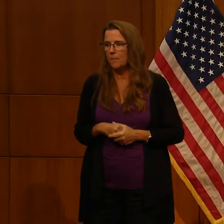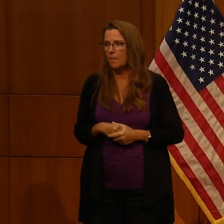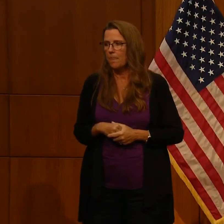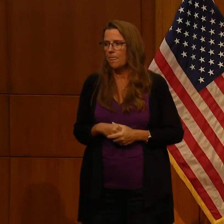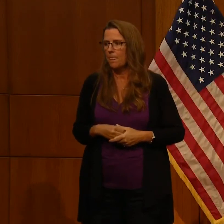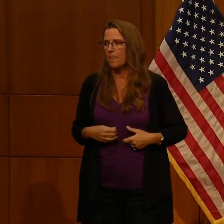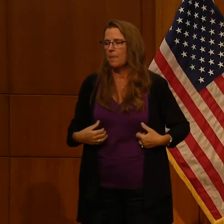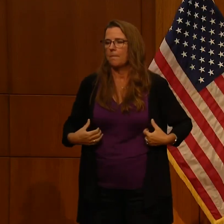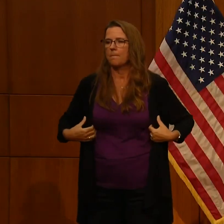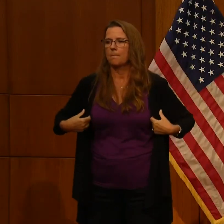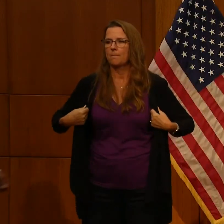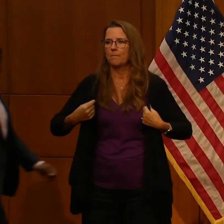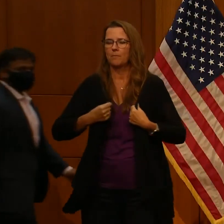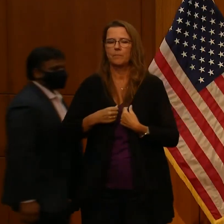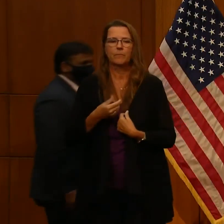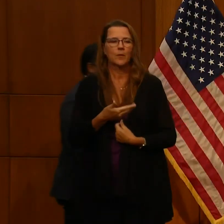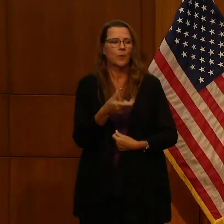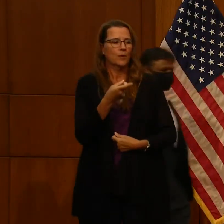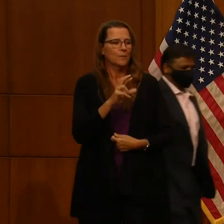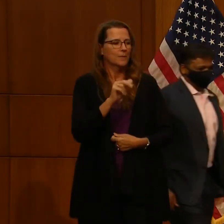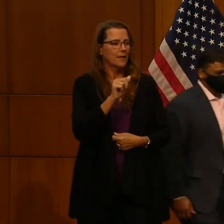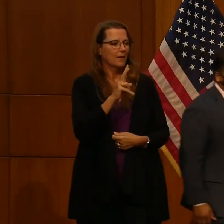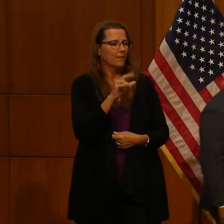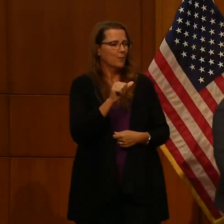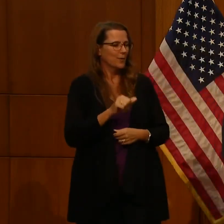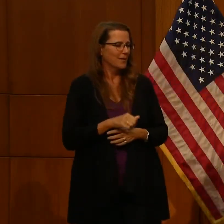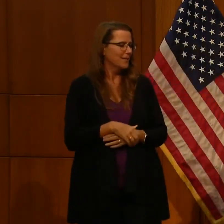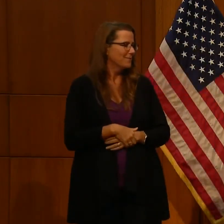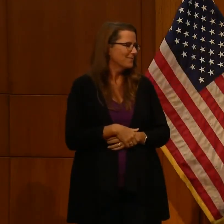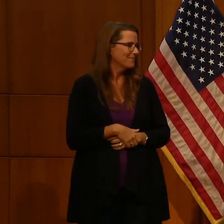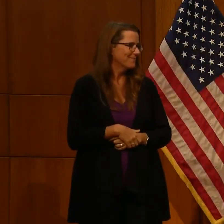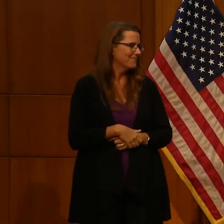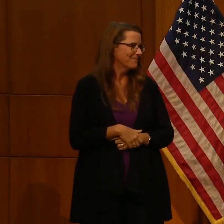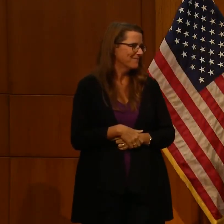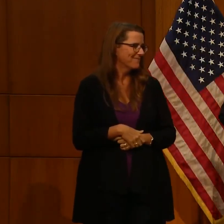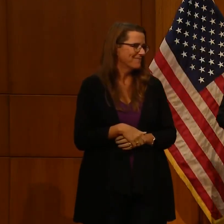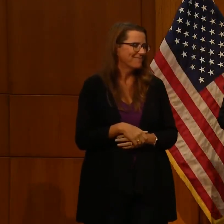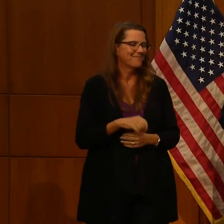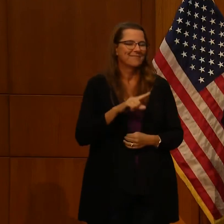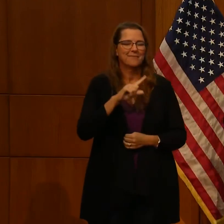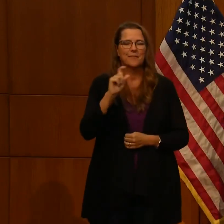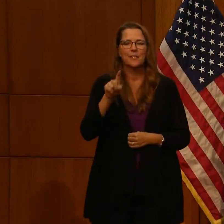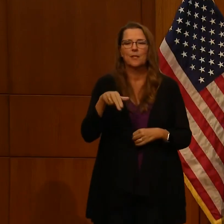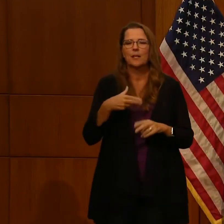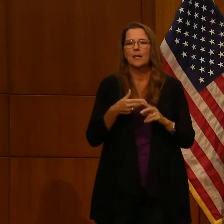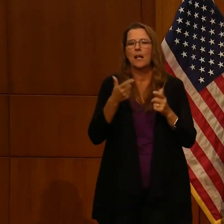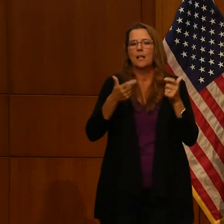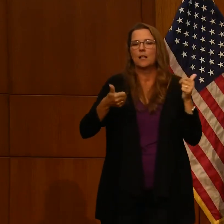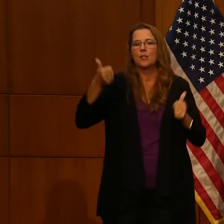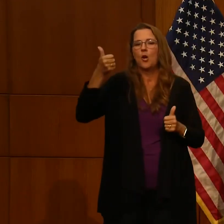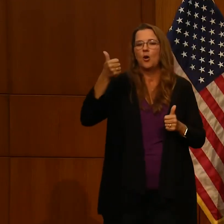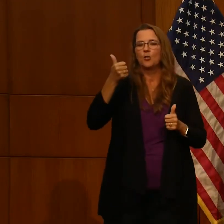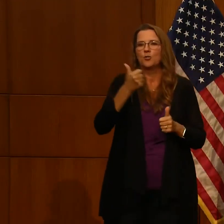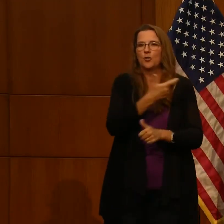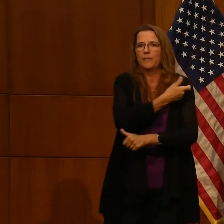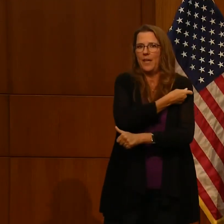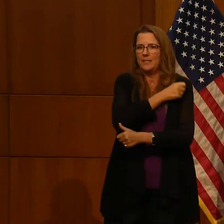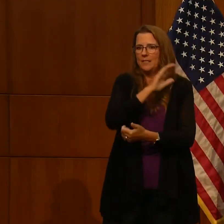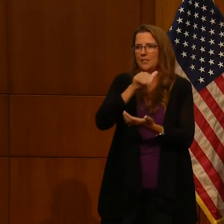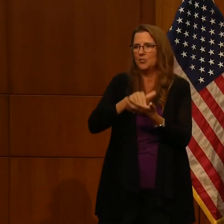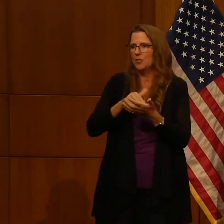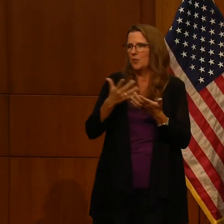DANNY YEAH. WELCOME DOCTOR.